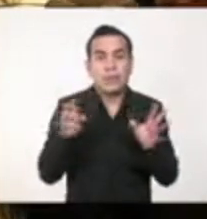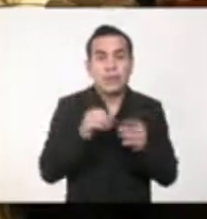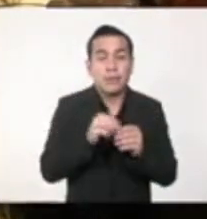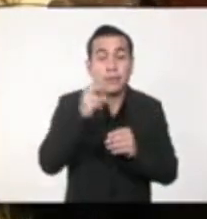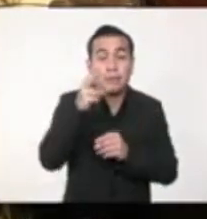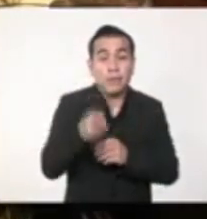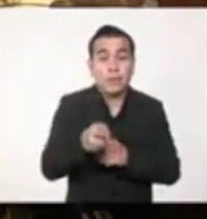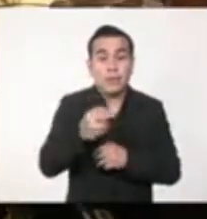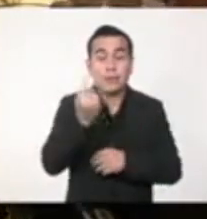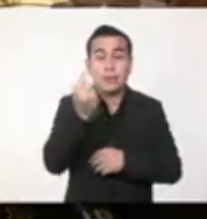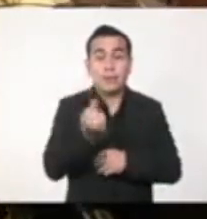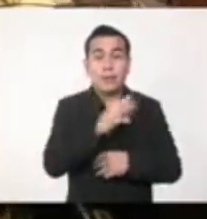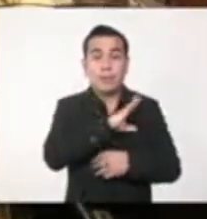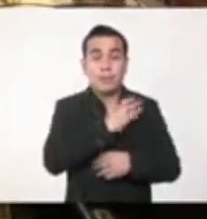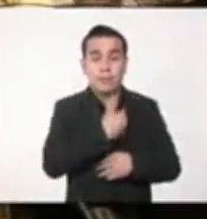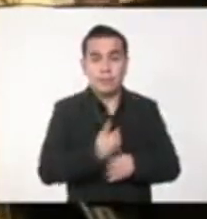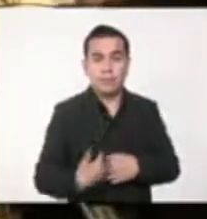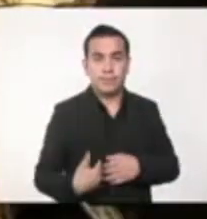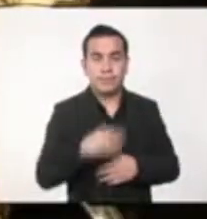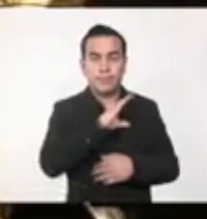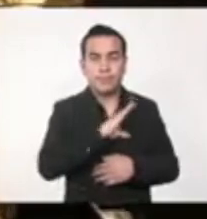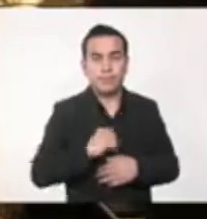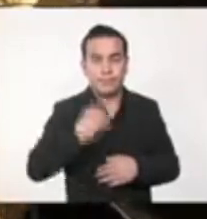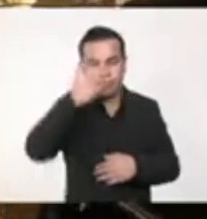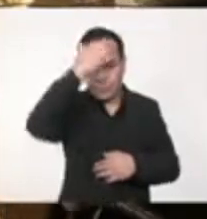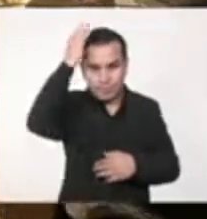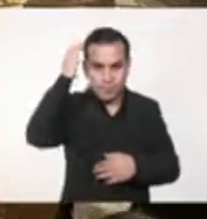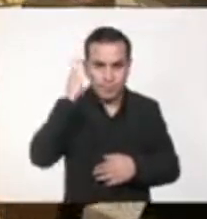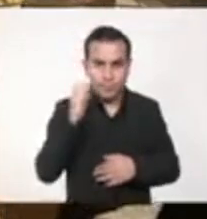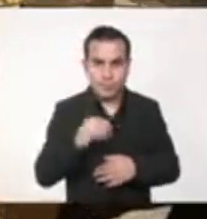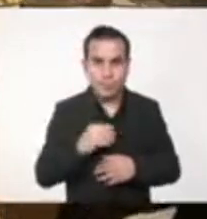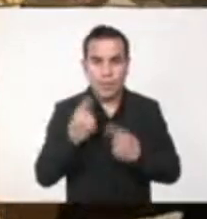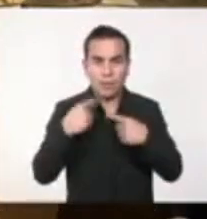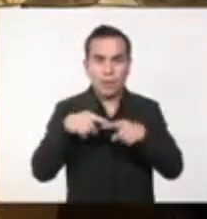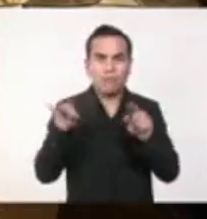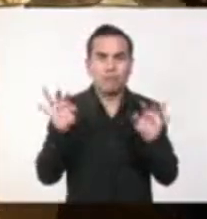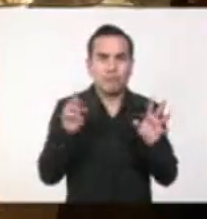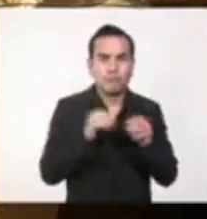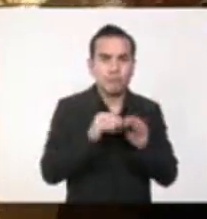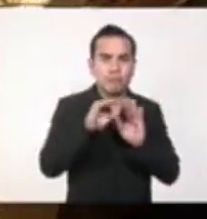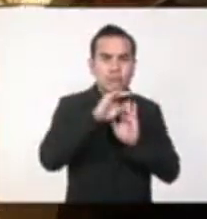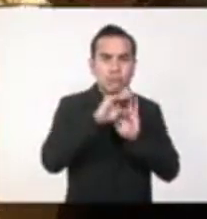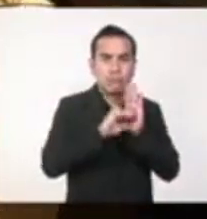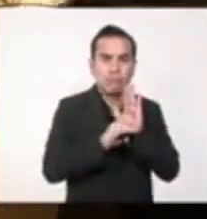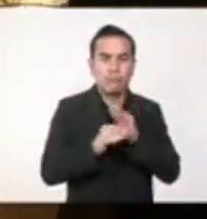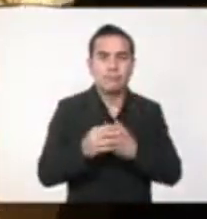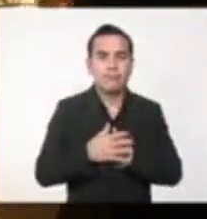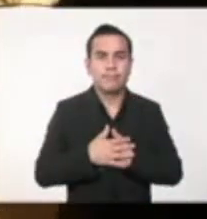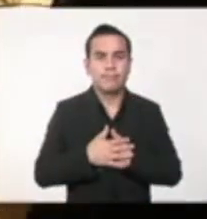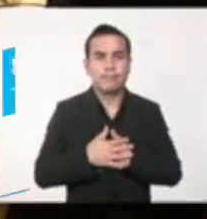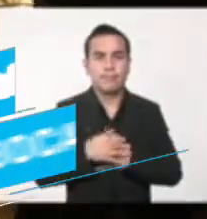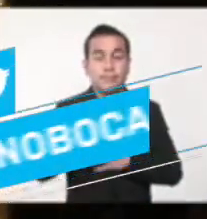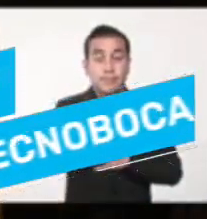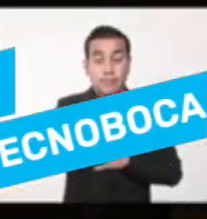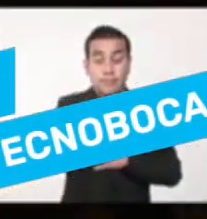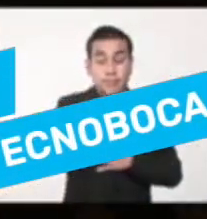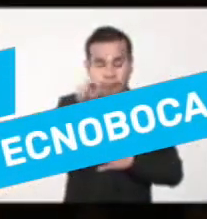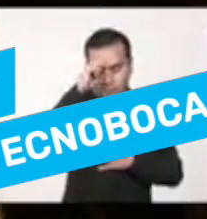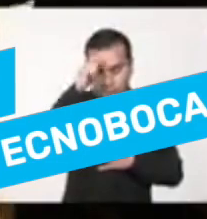Mr. President of the Republic of El Salvador Nayib Bukele will continue with the activities on the agenda presidential in the hall of honor of the presidential house